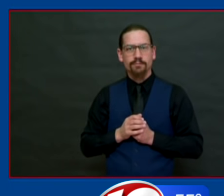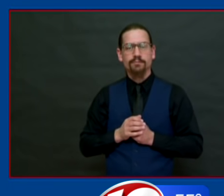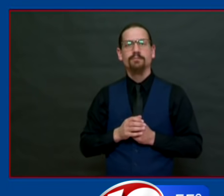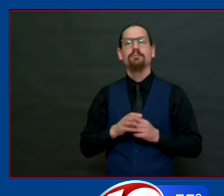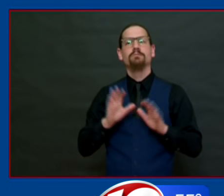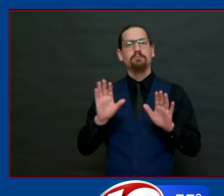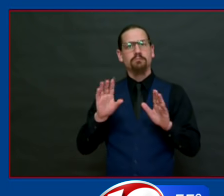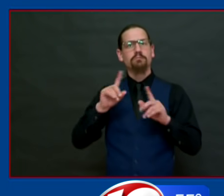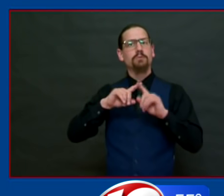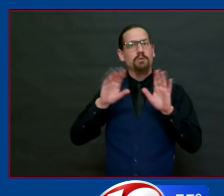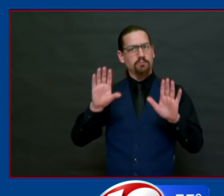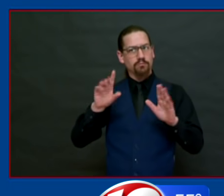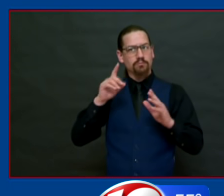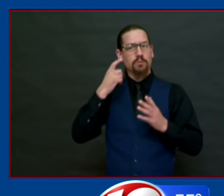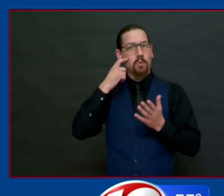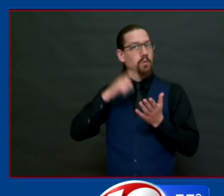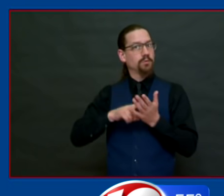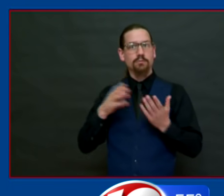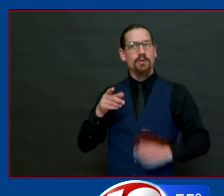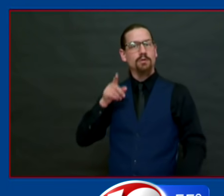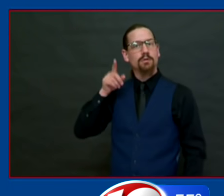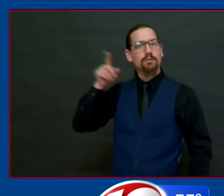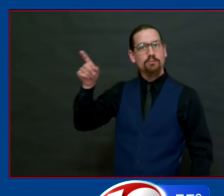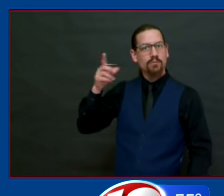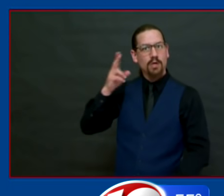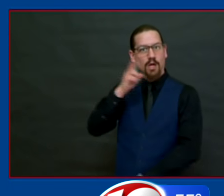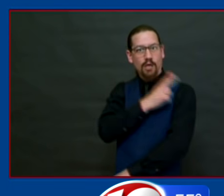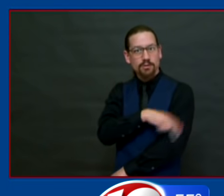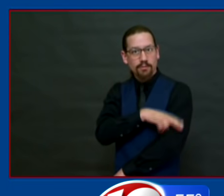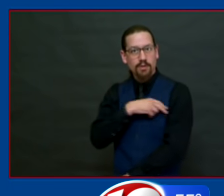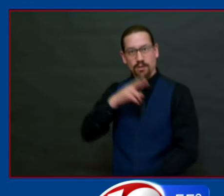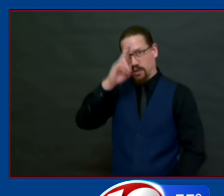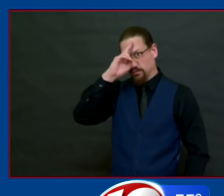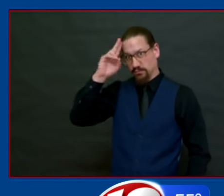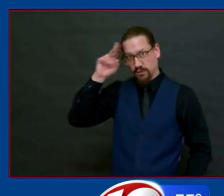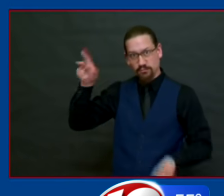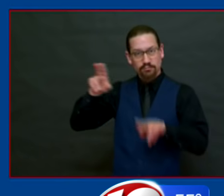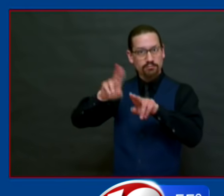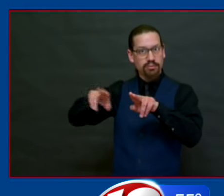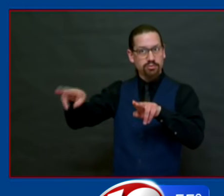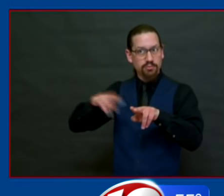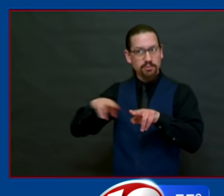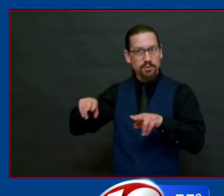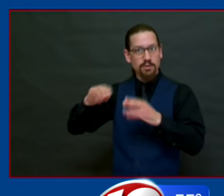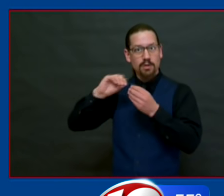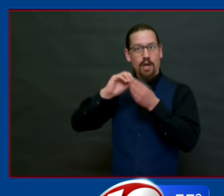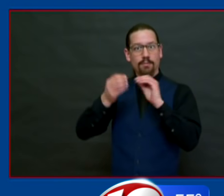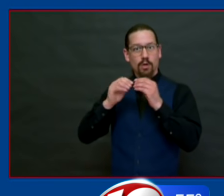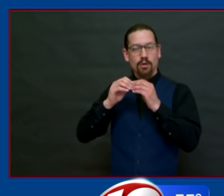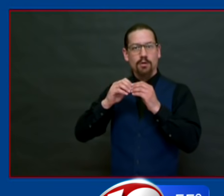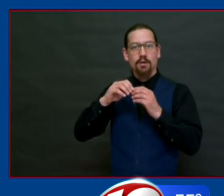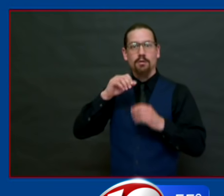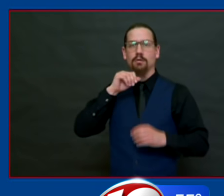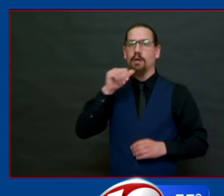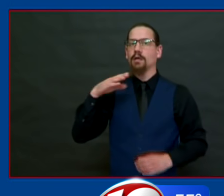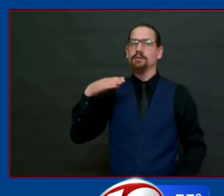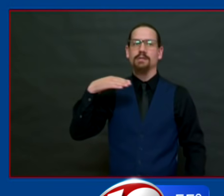AND STAY AT 1:00 FOR THE REMAINDER. AND STAY AT 1:00 FOR THE REMAINDER. AS YOU CAN SEE, WE HAD ANOTHER 272 CASES TODAY. YOU WILL ALSO SEE THAT